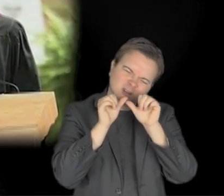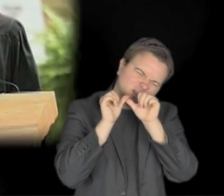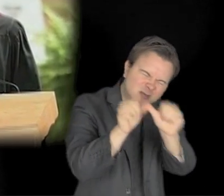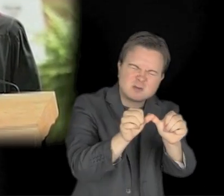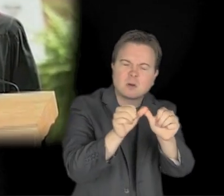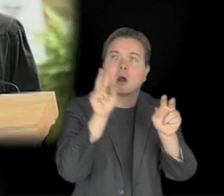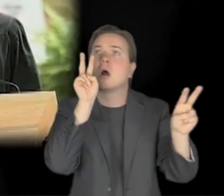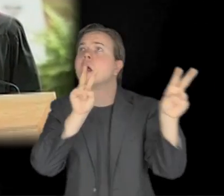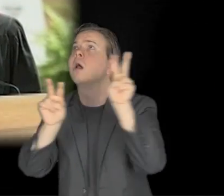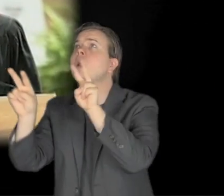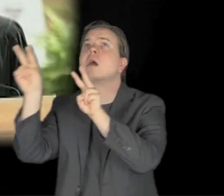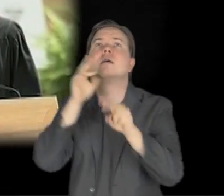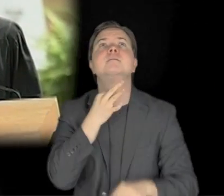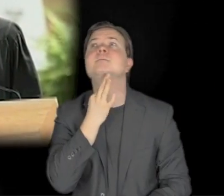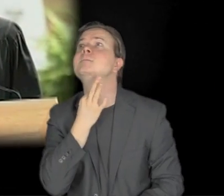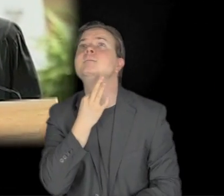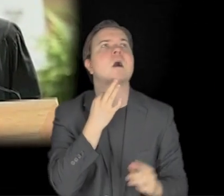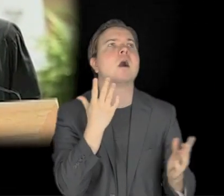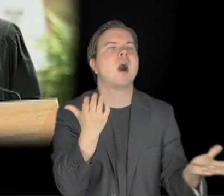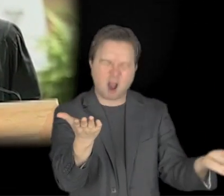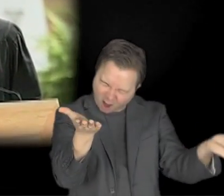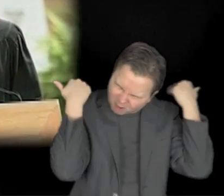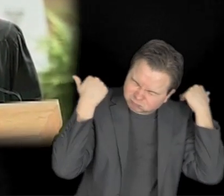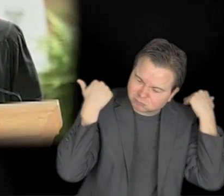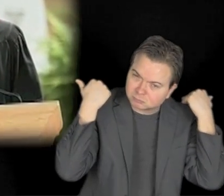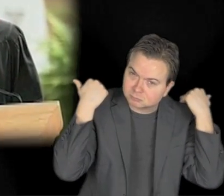And I have always wished that for myself.